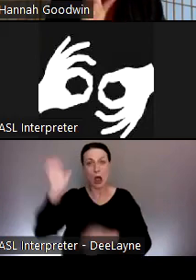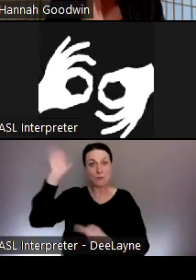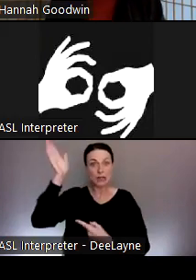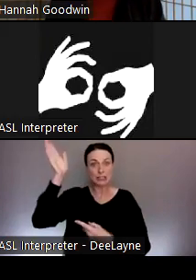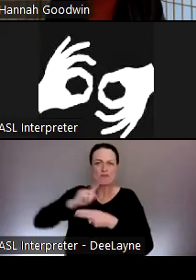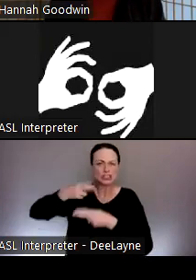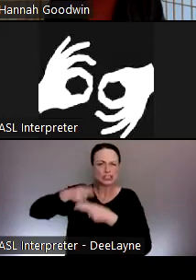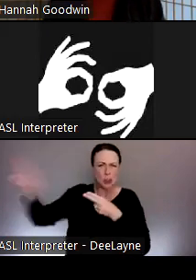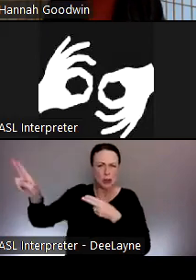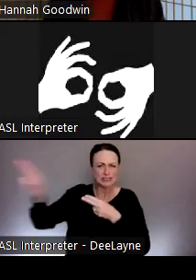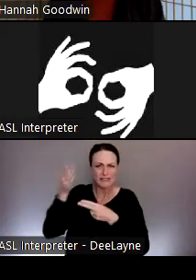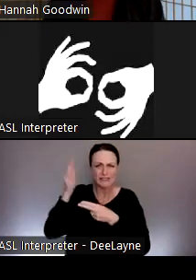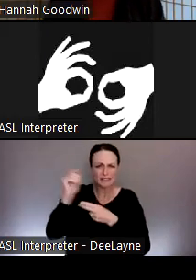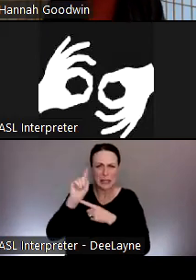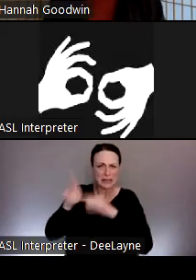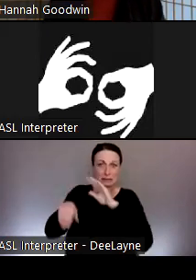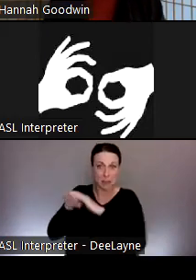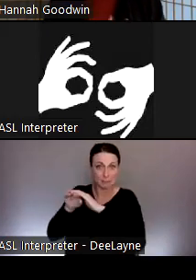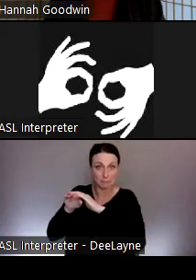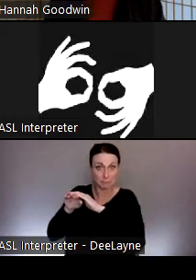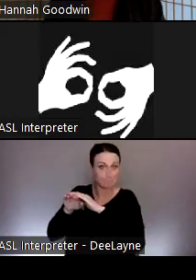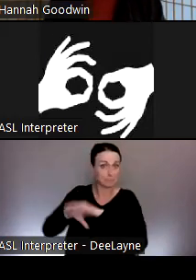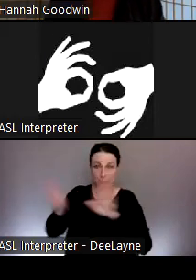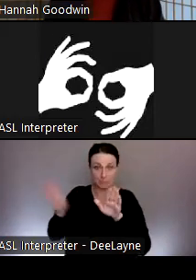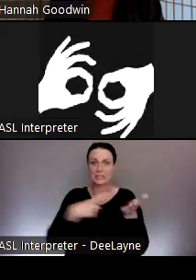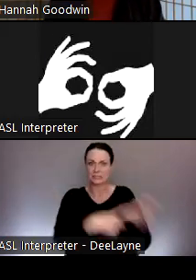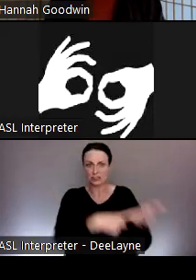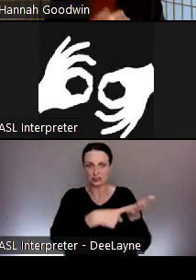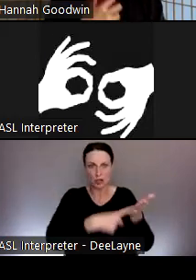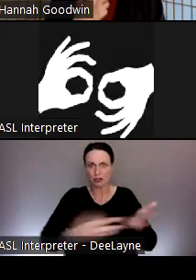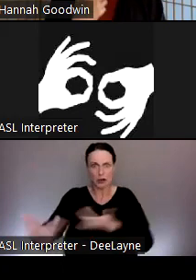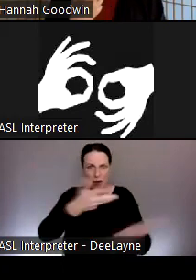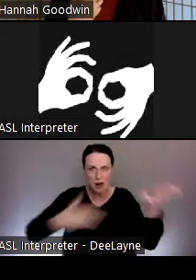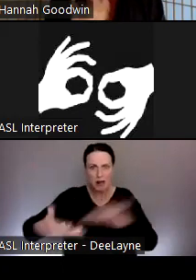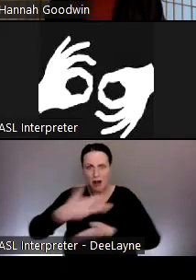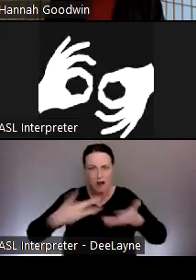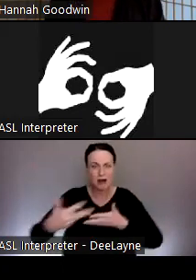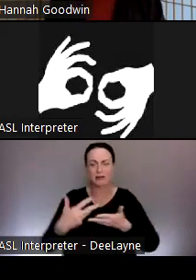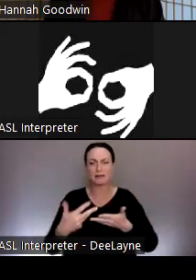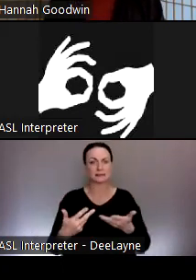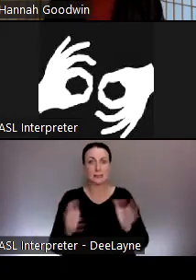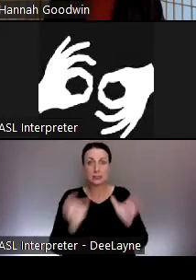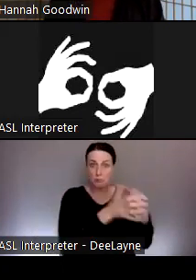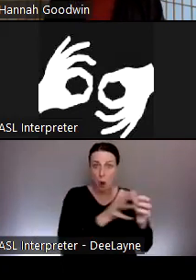No more than 15 minutes. They're discussion-based, maybe small group-based,